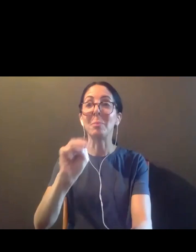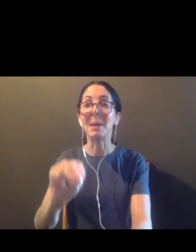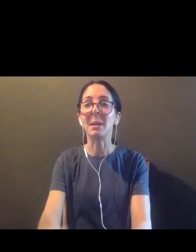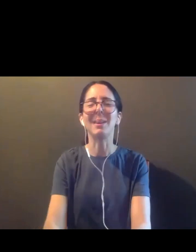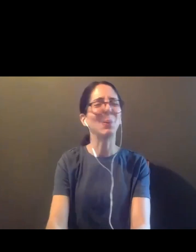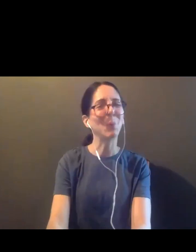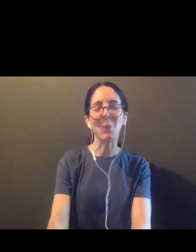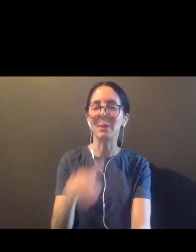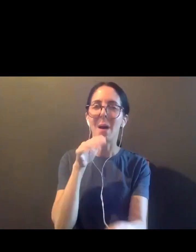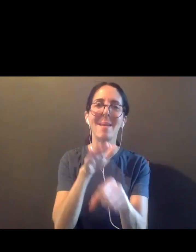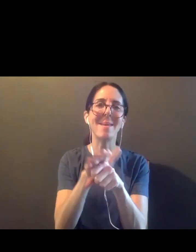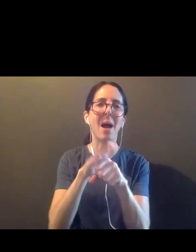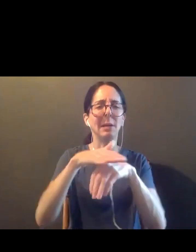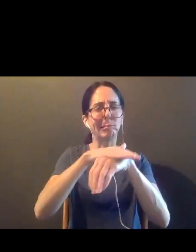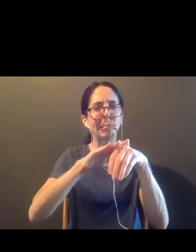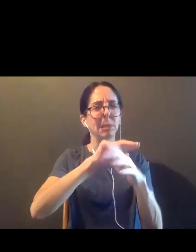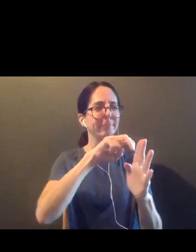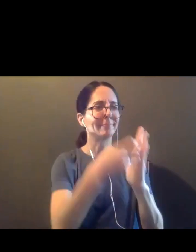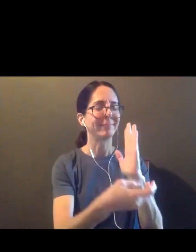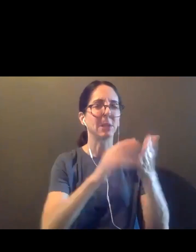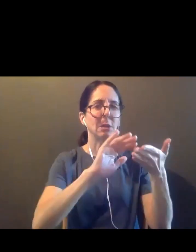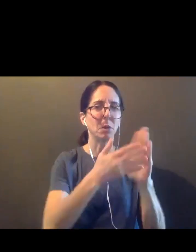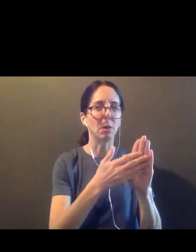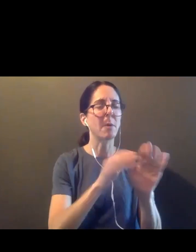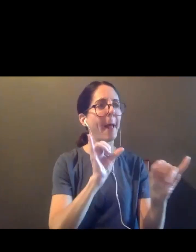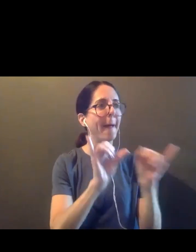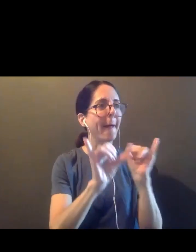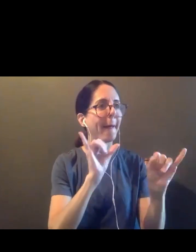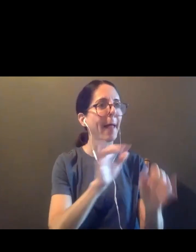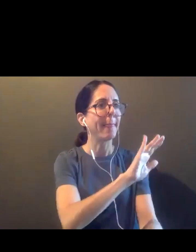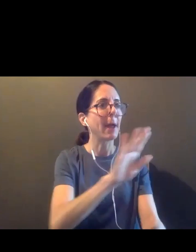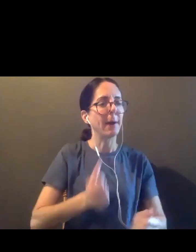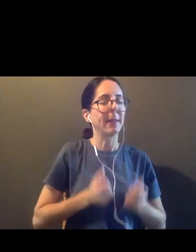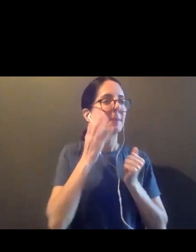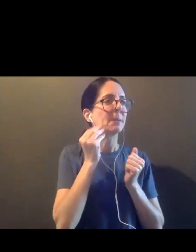yourself within the community to have a better understanding of their lived experience.